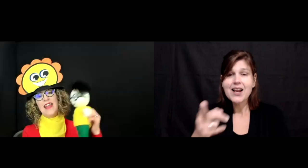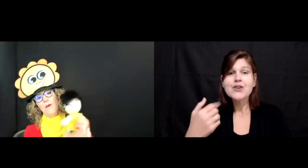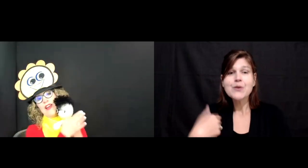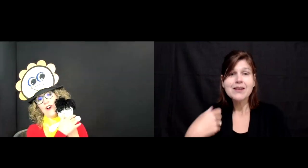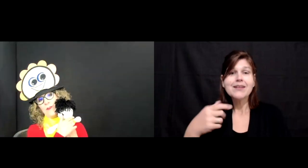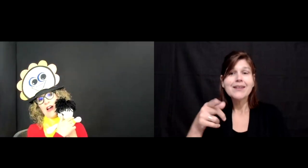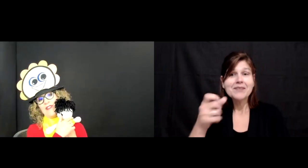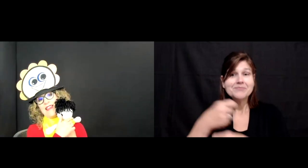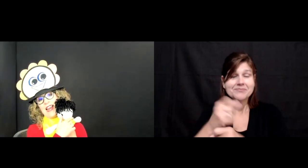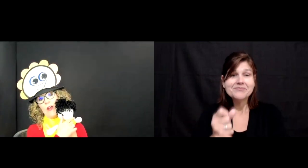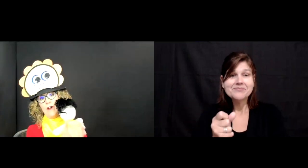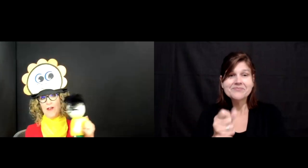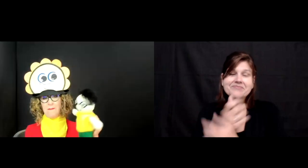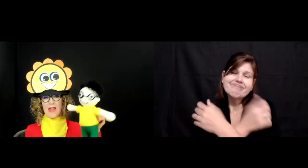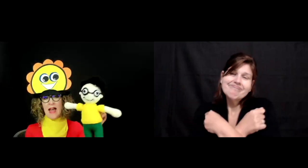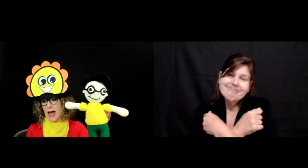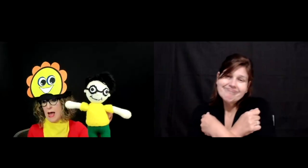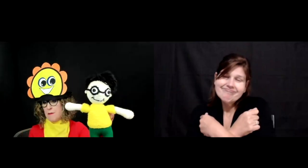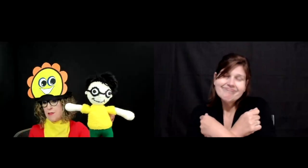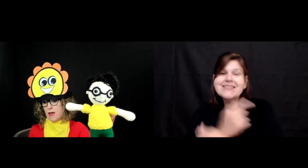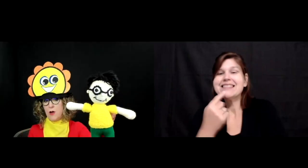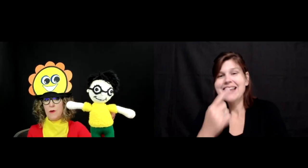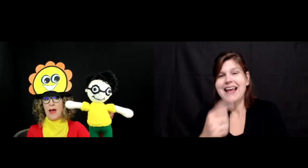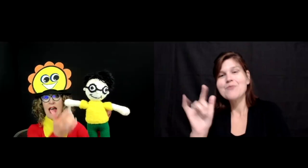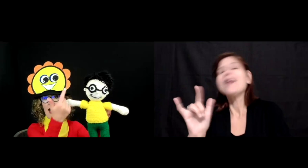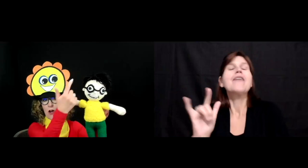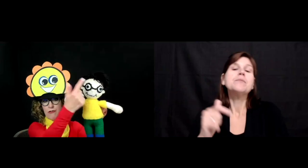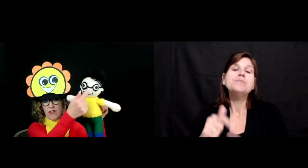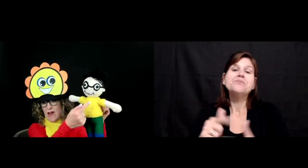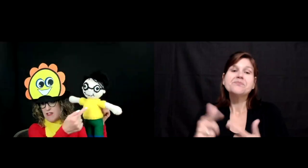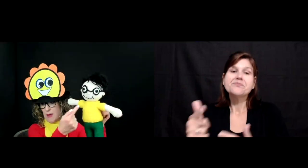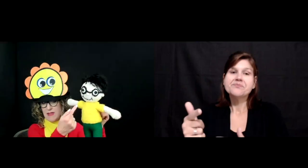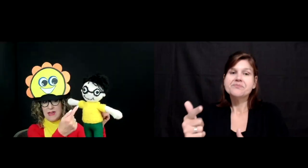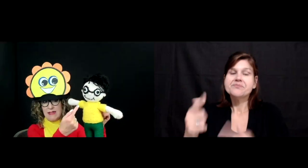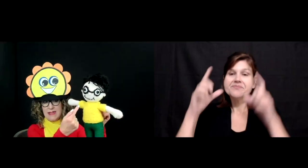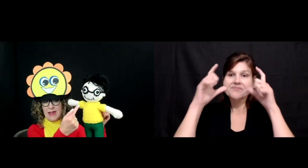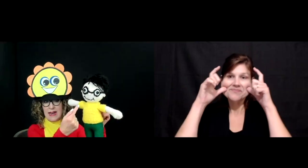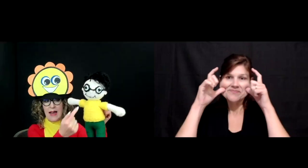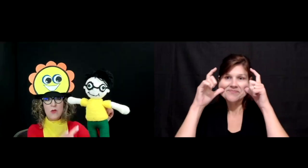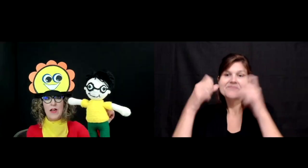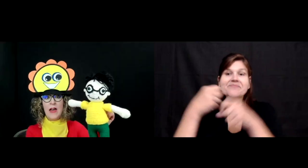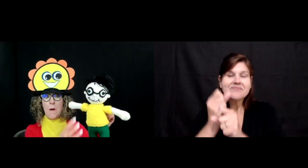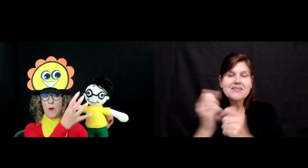And then we hug Marvin and tell him we love him. So the high-contrast face makes it easier to connect with.